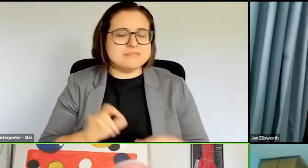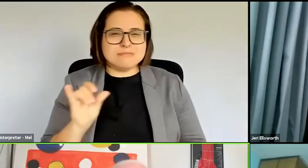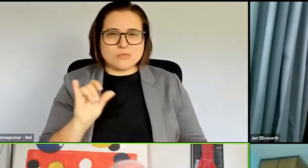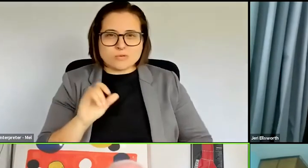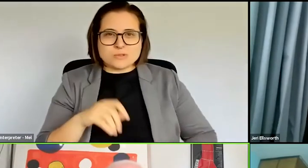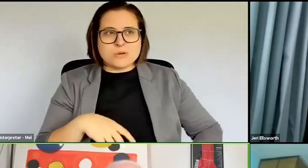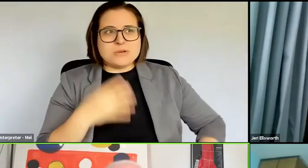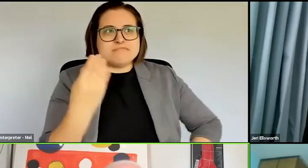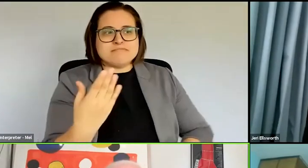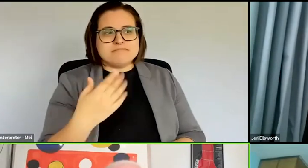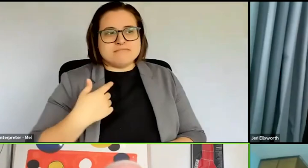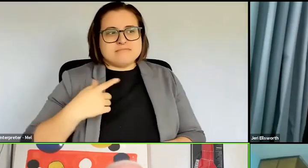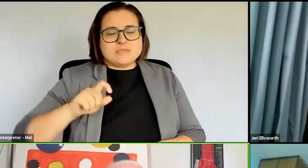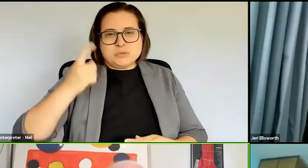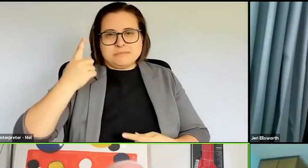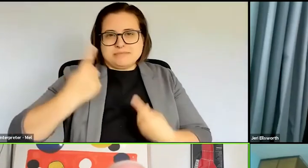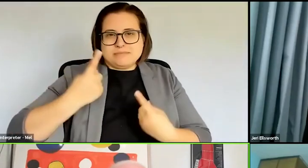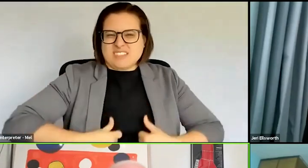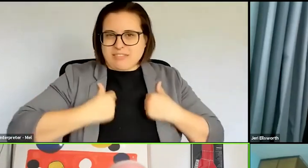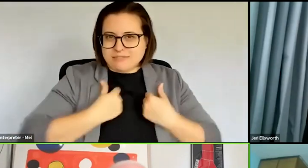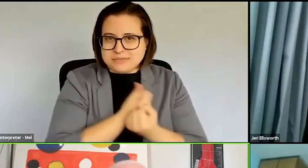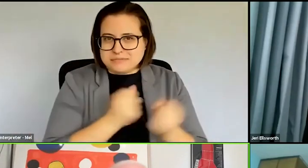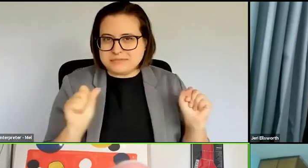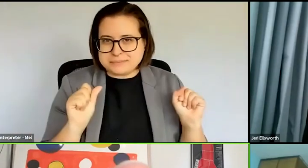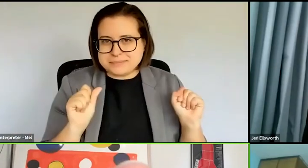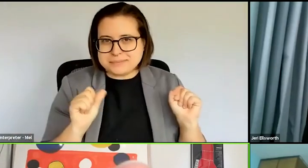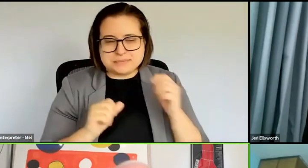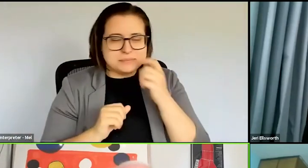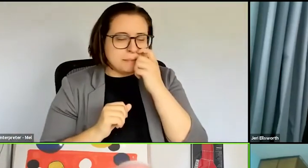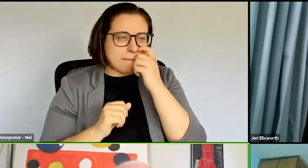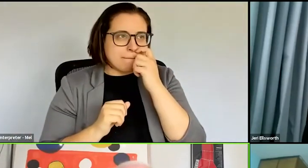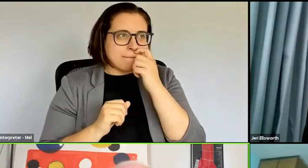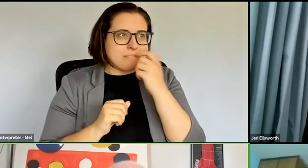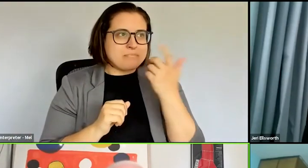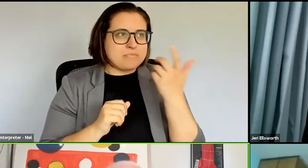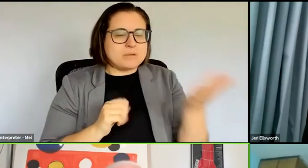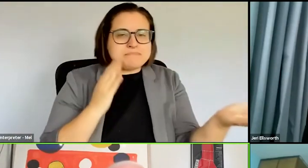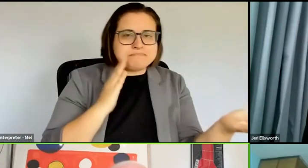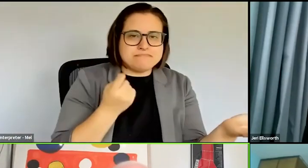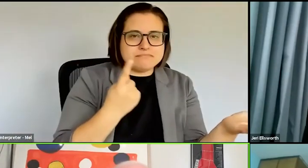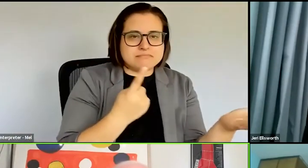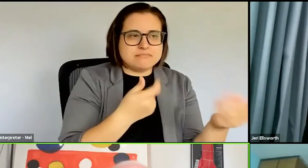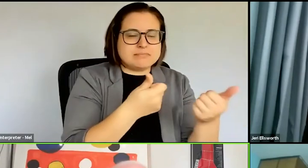about things that are life safety related because unlike most games, not all games, but most games,